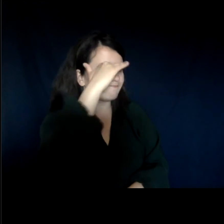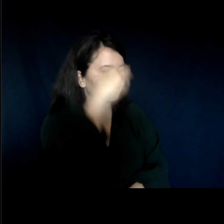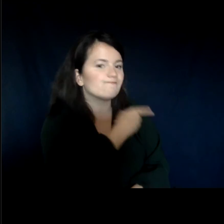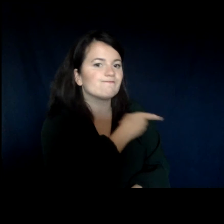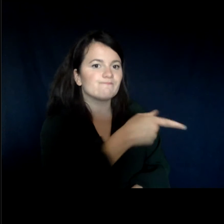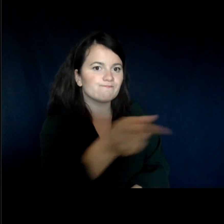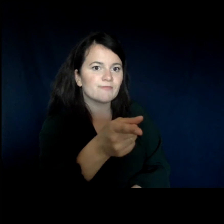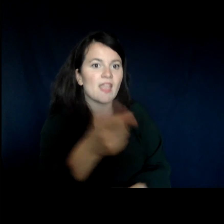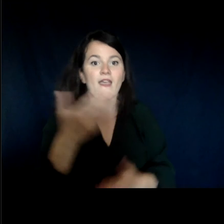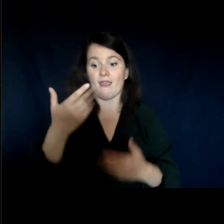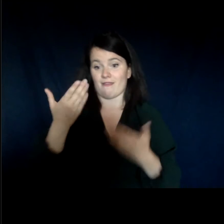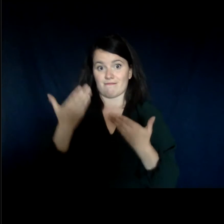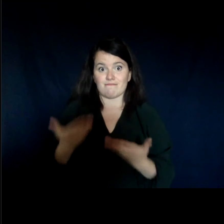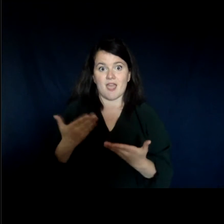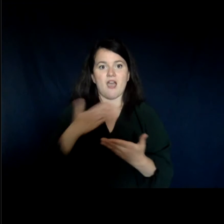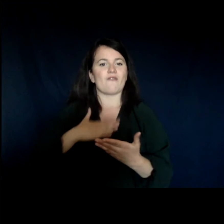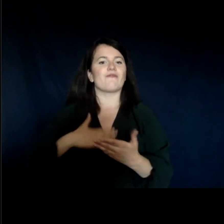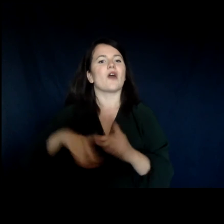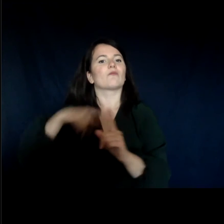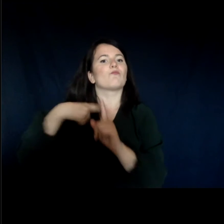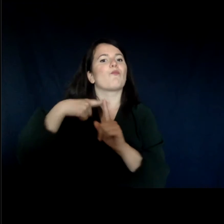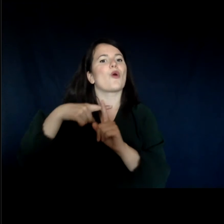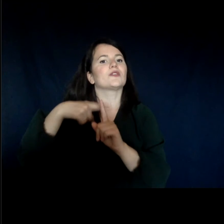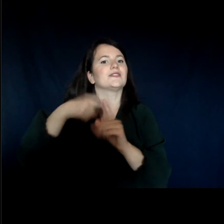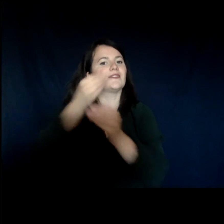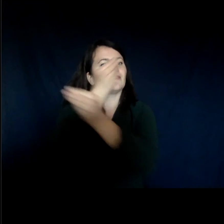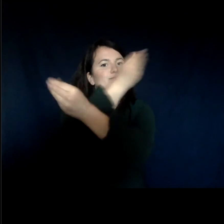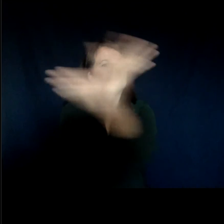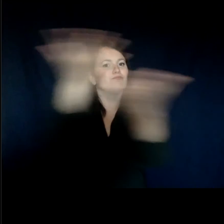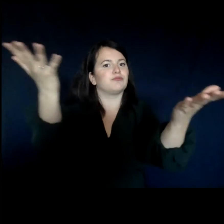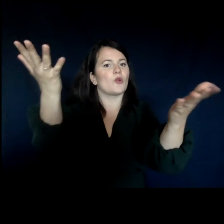I hear from the sector that there is a huge level of creativity